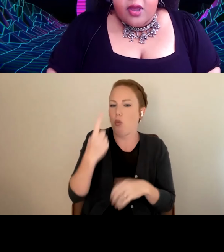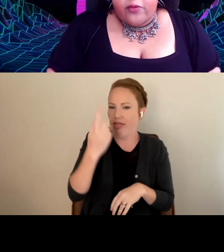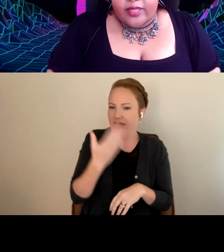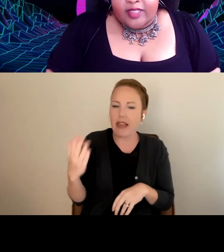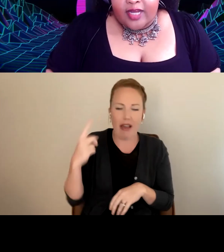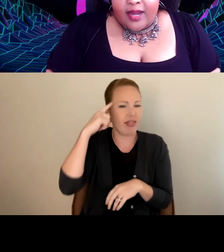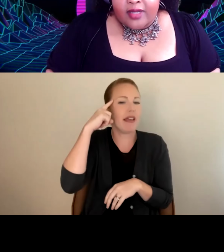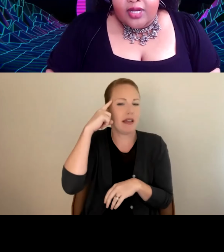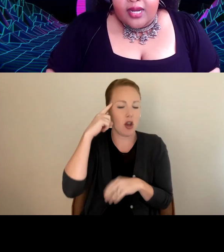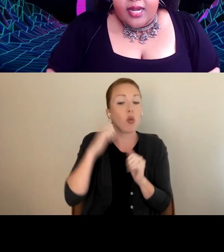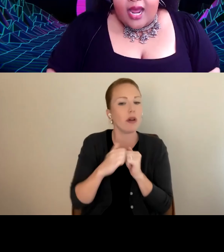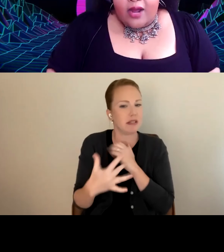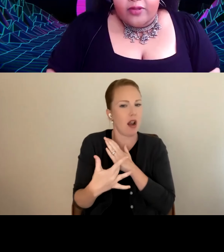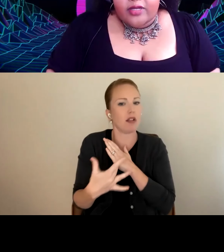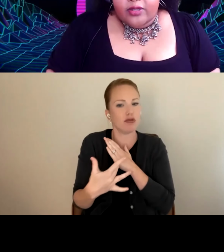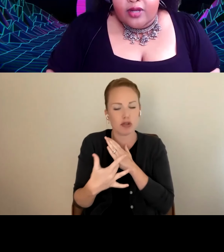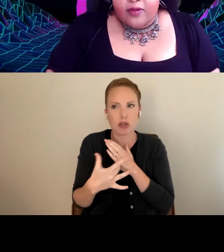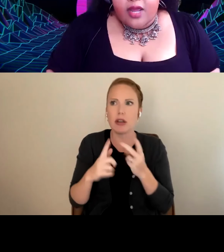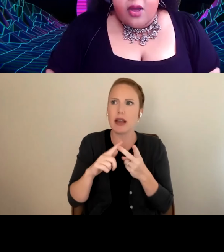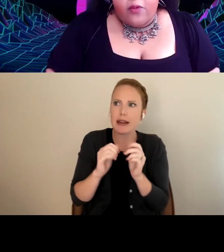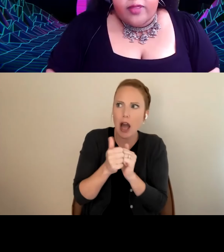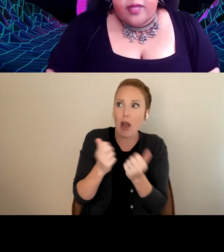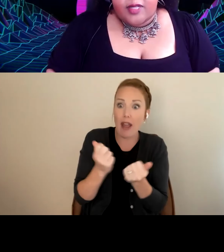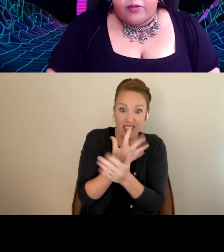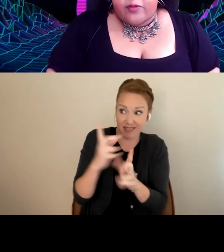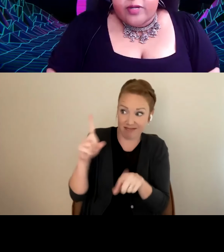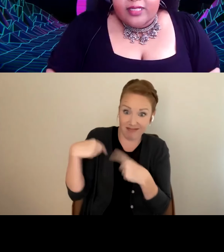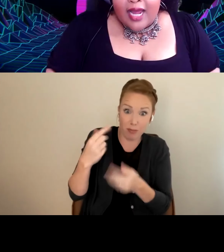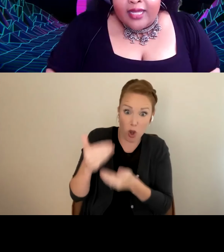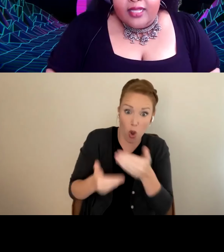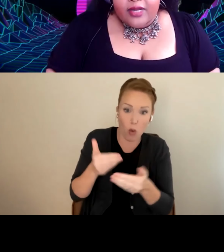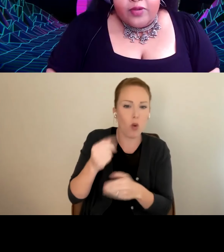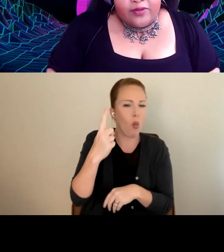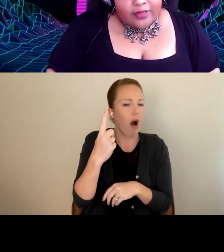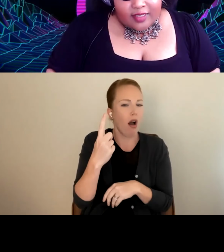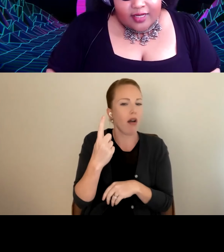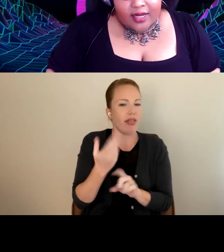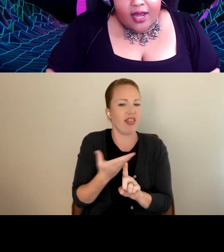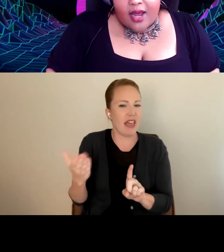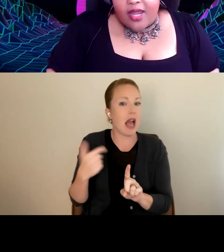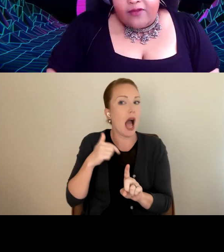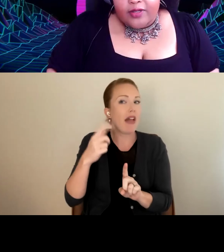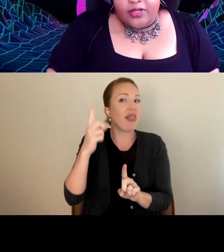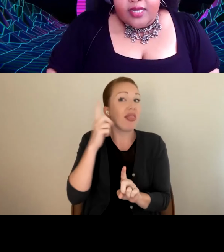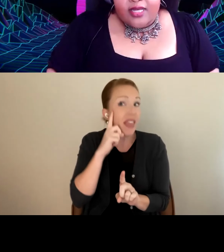with the technology and how things are going, one thing I think we will see in the future is